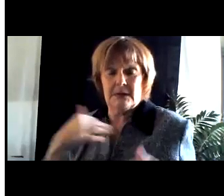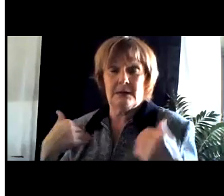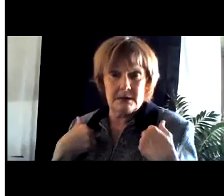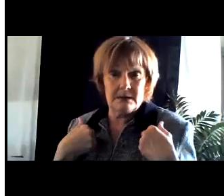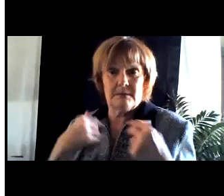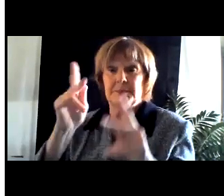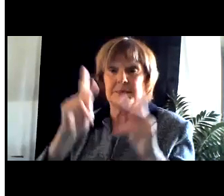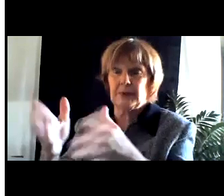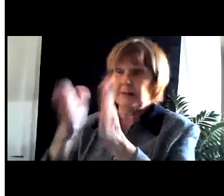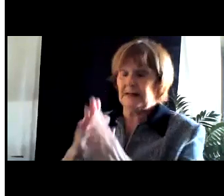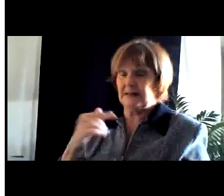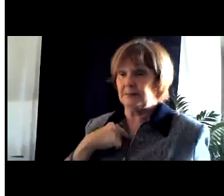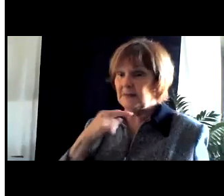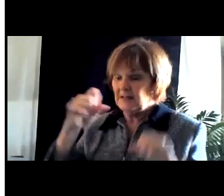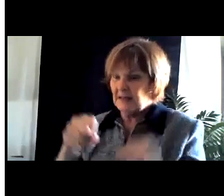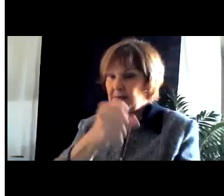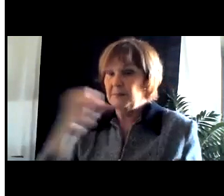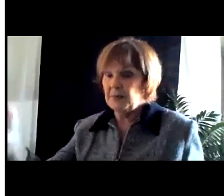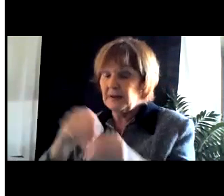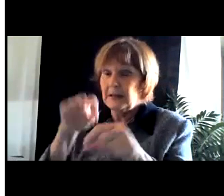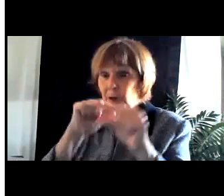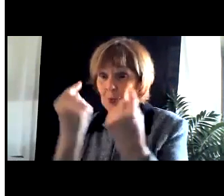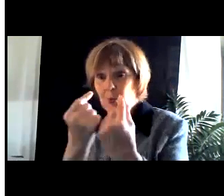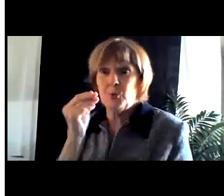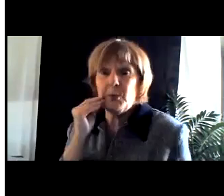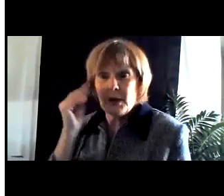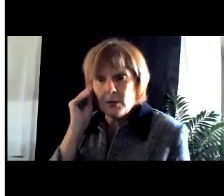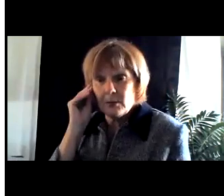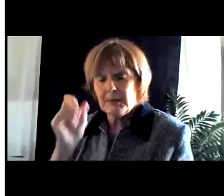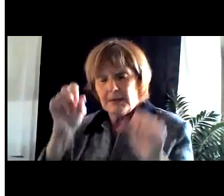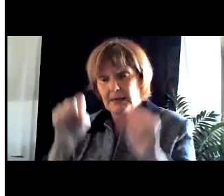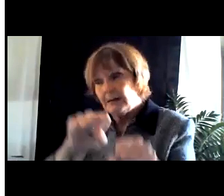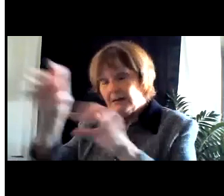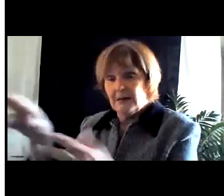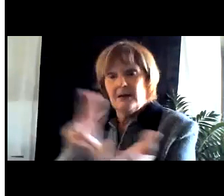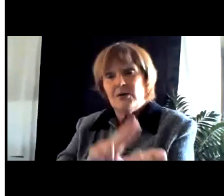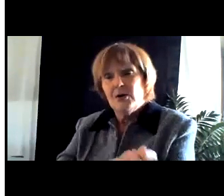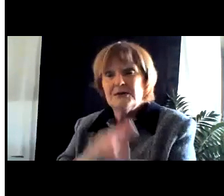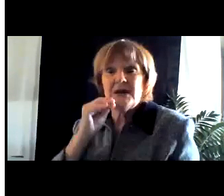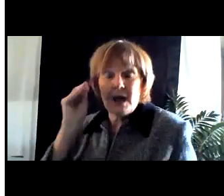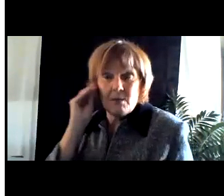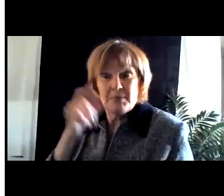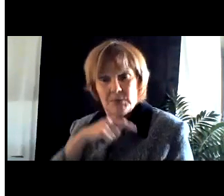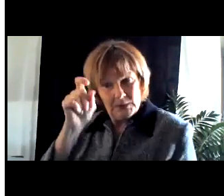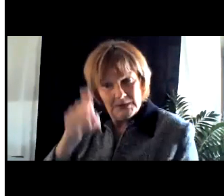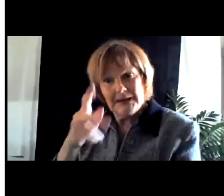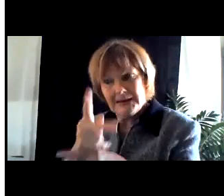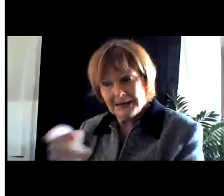well, can we just put her in a group home? Well, can we just send her to a nursing home because we need the close? It costs money to keep this place open, we need to close.